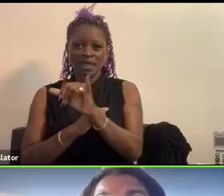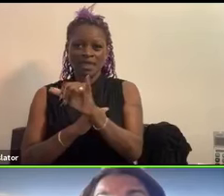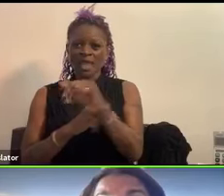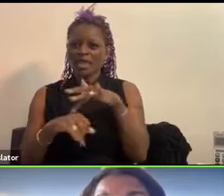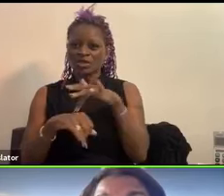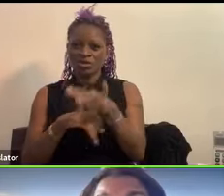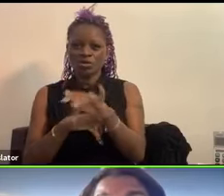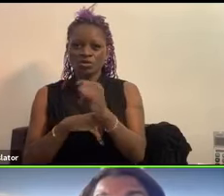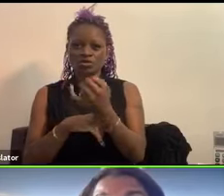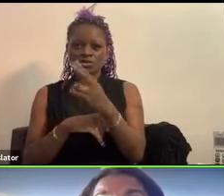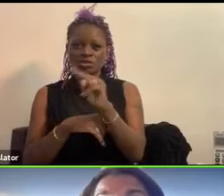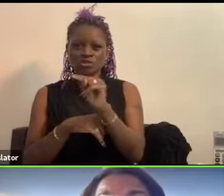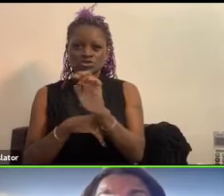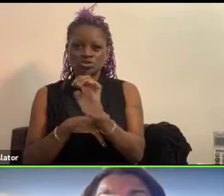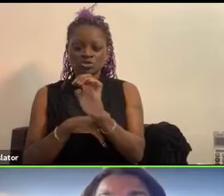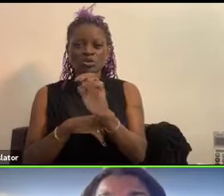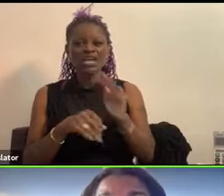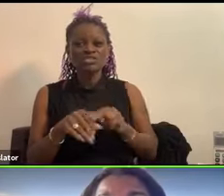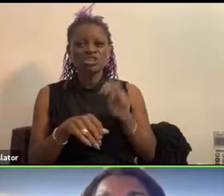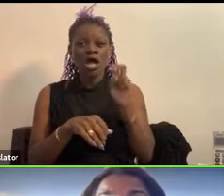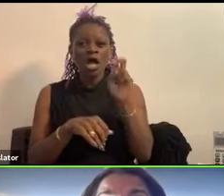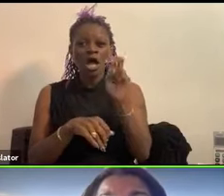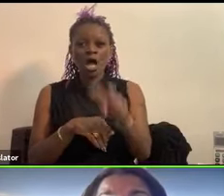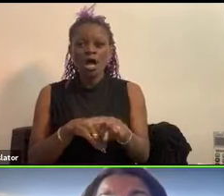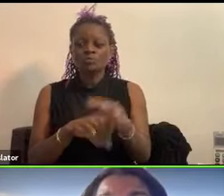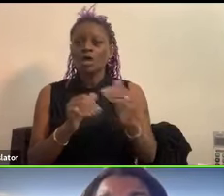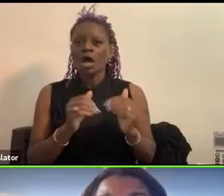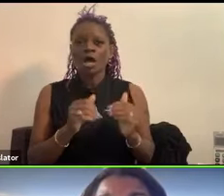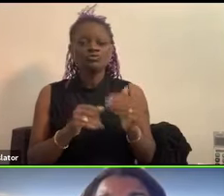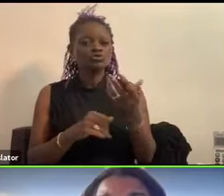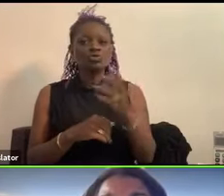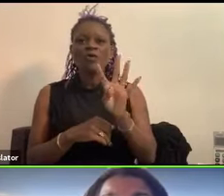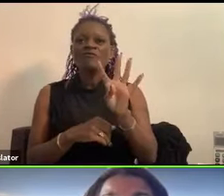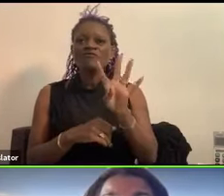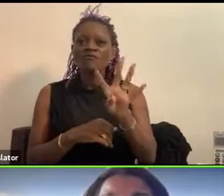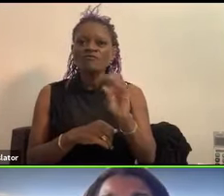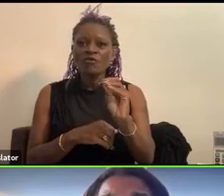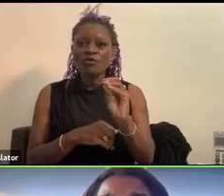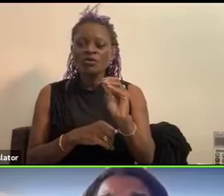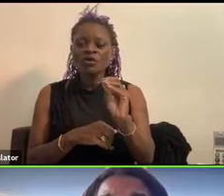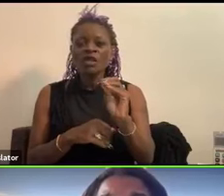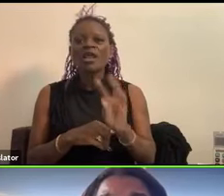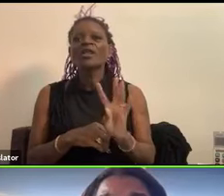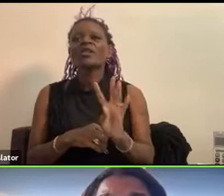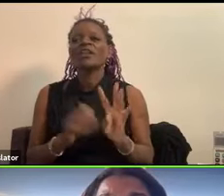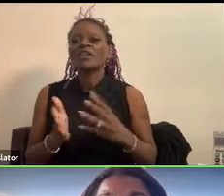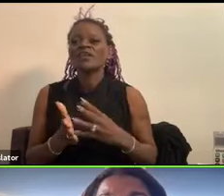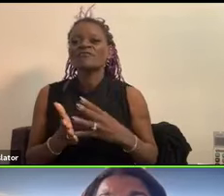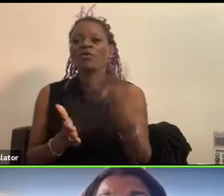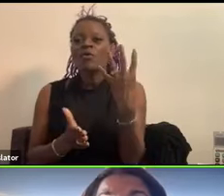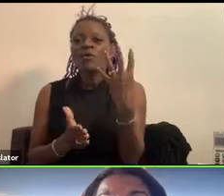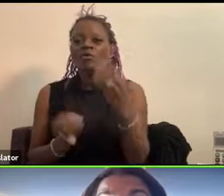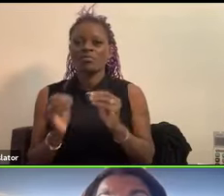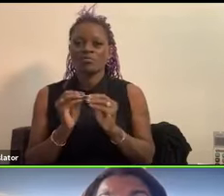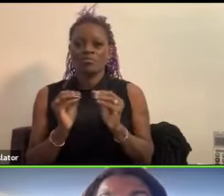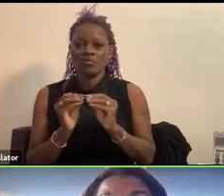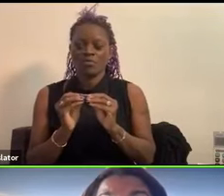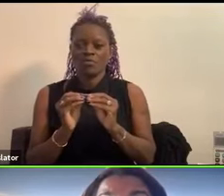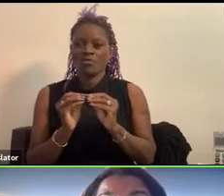40 per day since early July four times more. We also are seeing more covid patients in our intensive care unit,